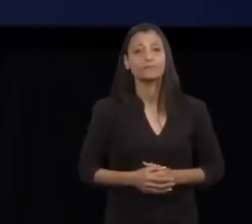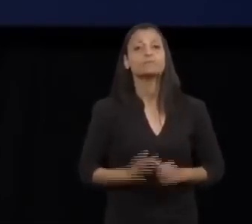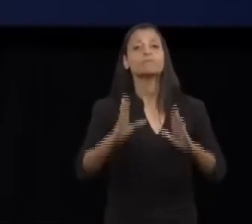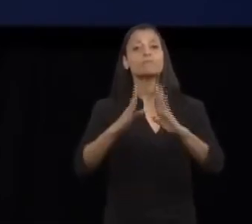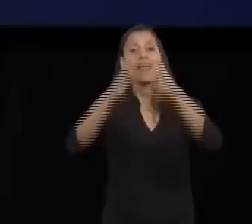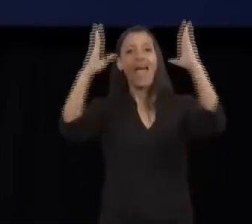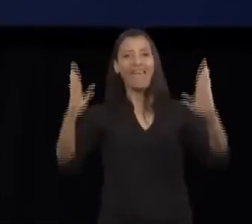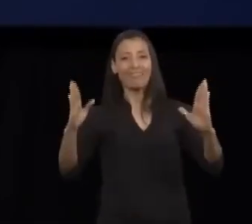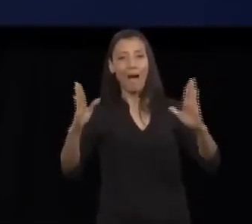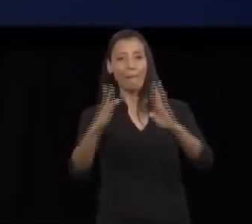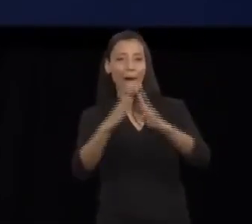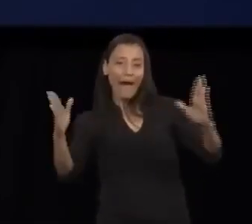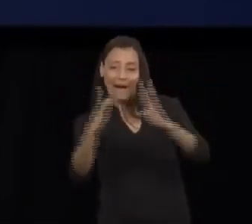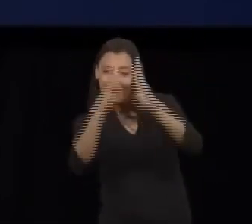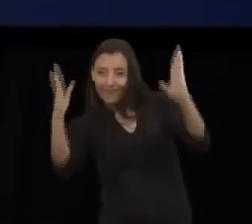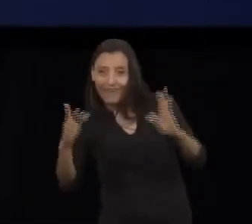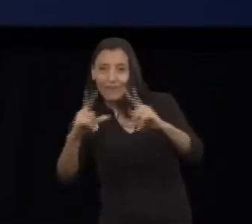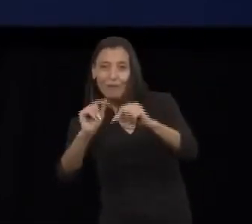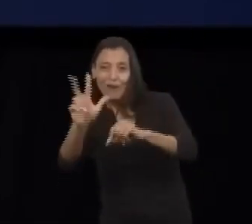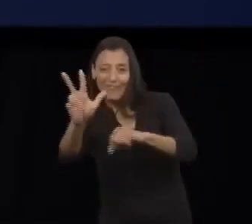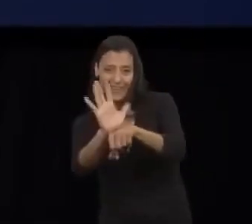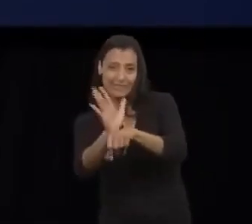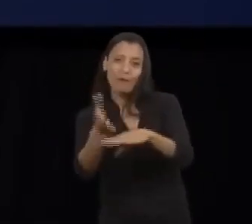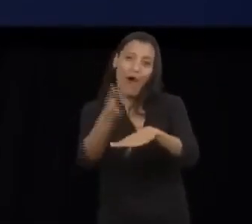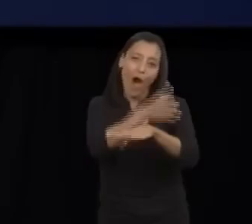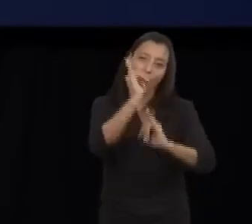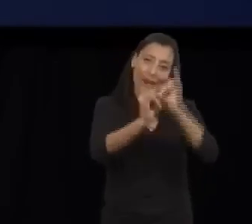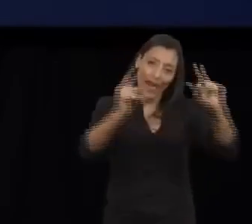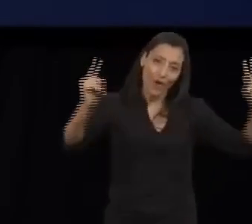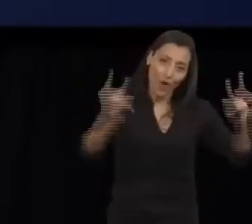but it's a preview that I give you. And what is interesting about this?